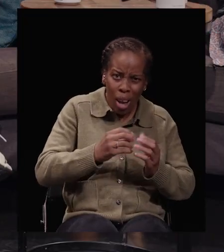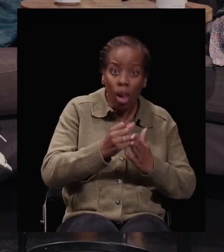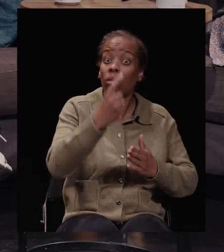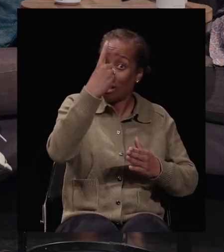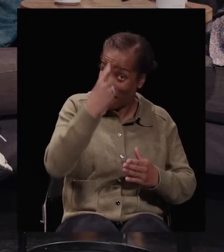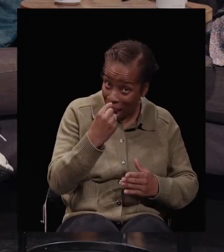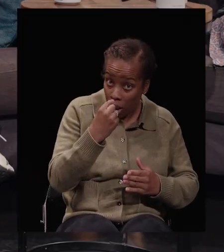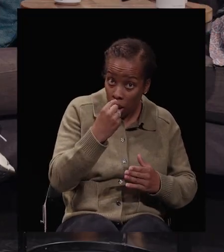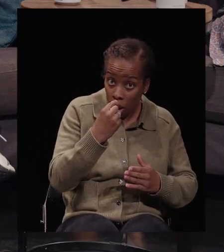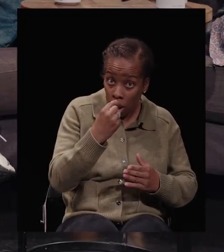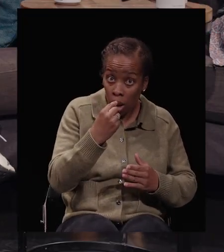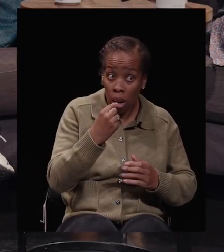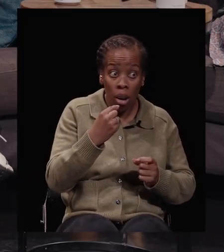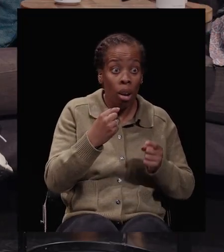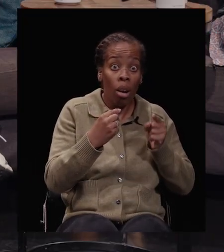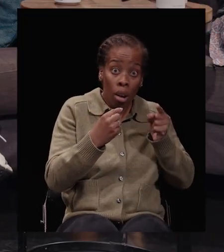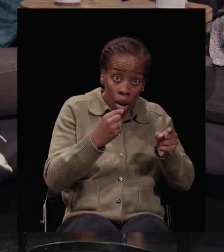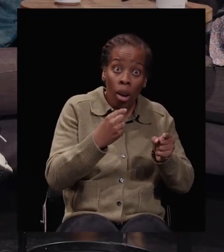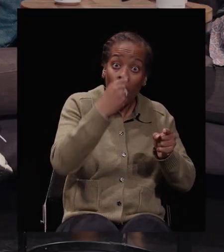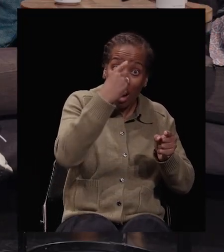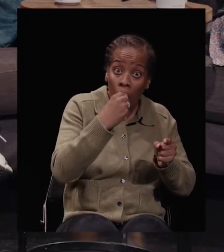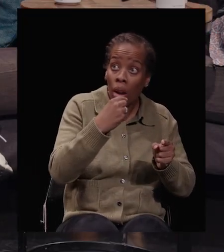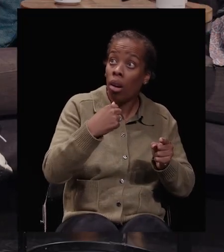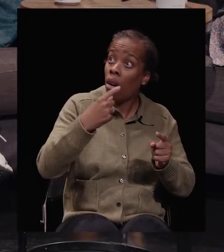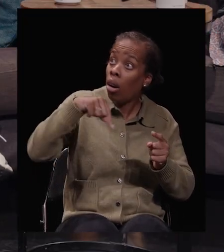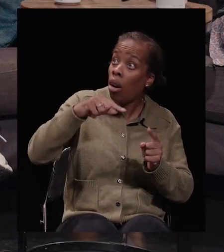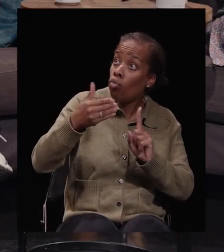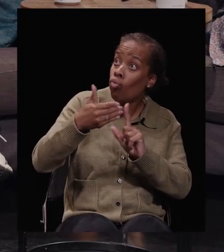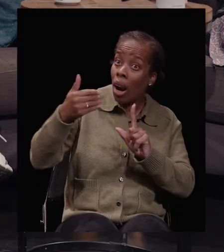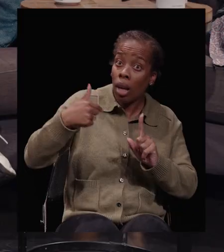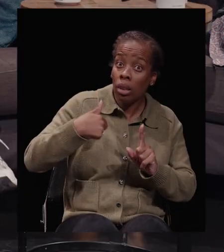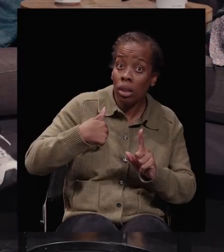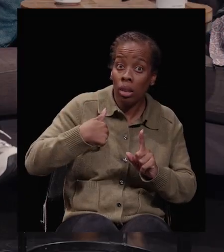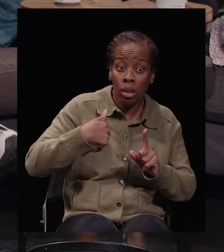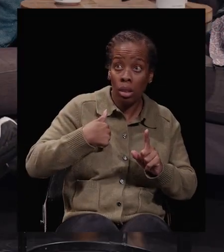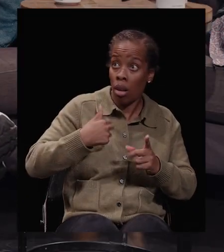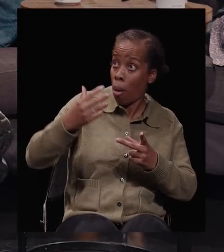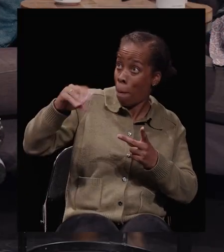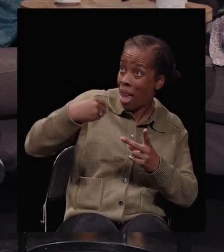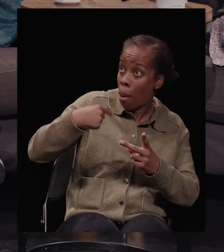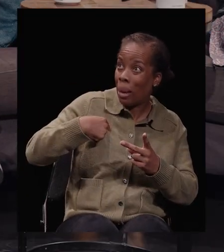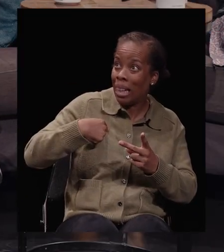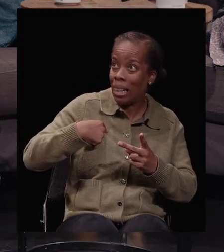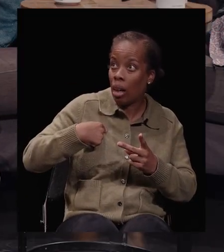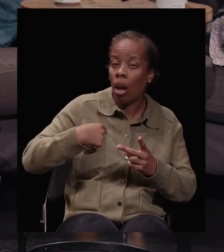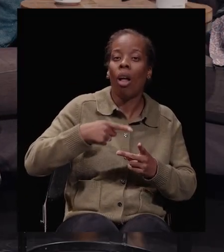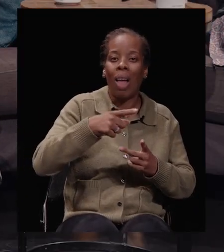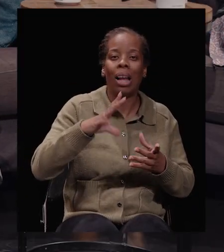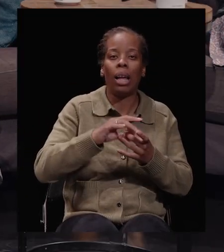But to do it in a way that is recognised and sustainable materially, that is a function of privilege, 'cause you need to be- Let me propagate